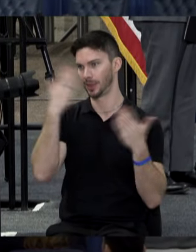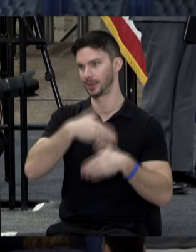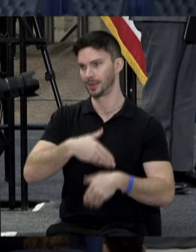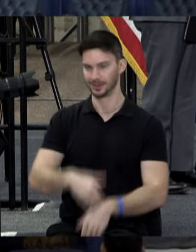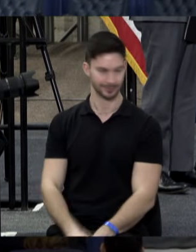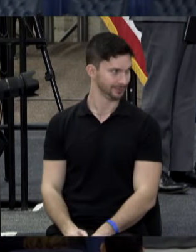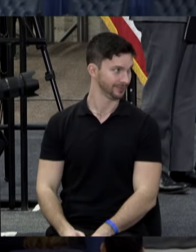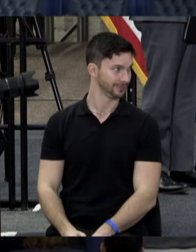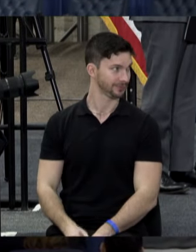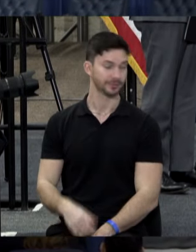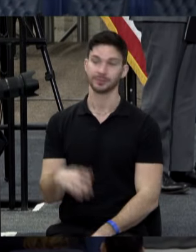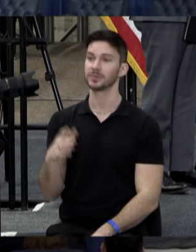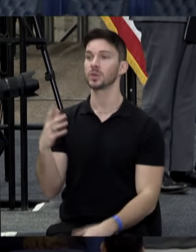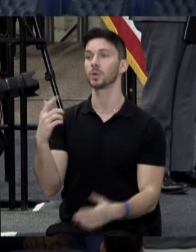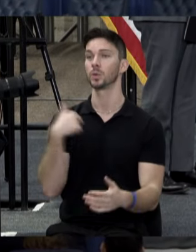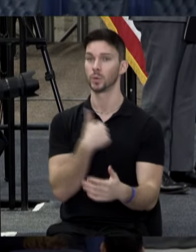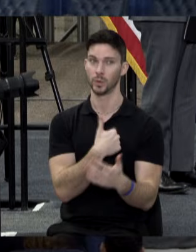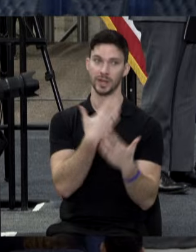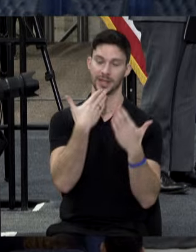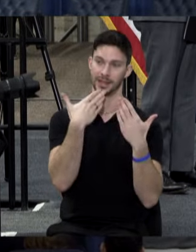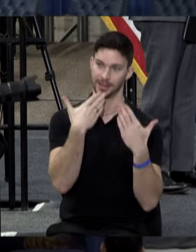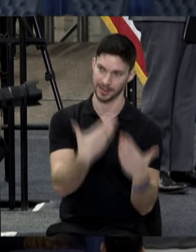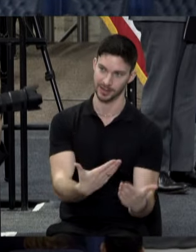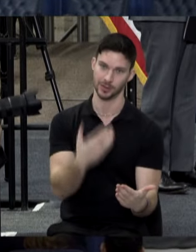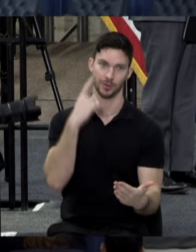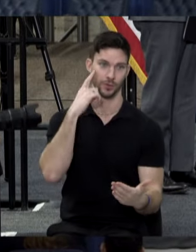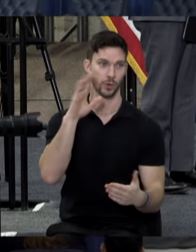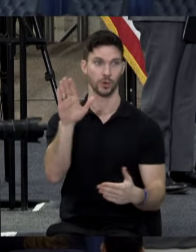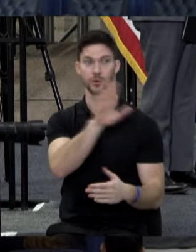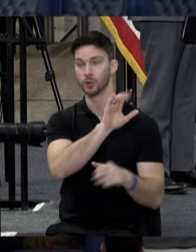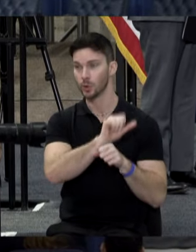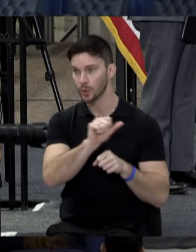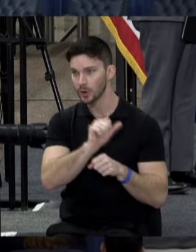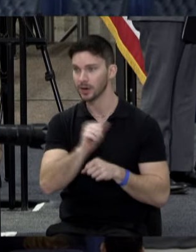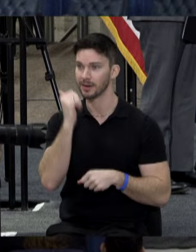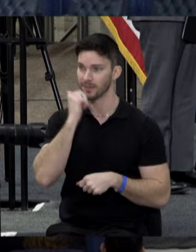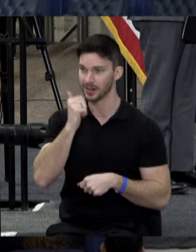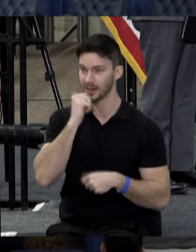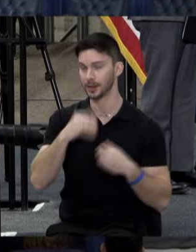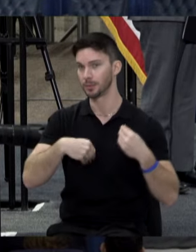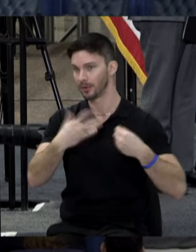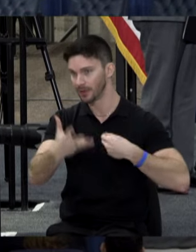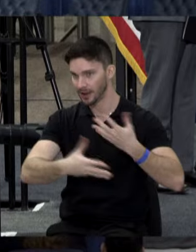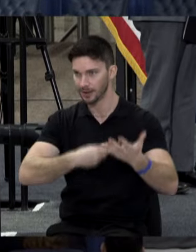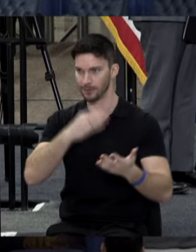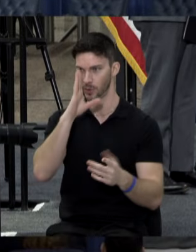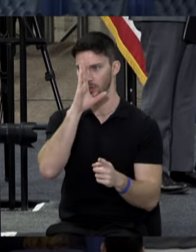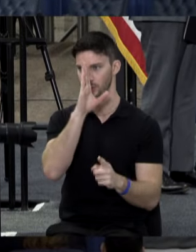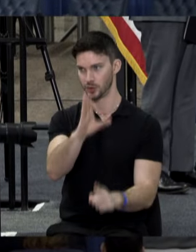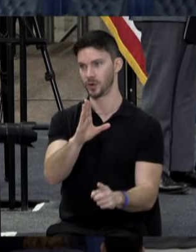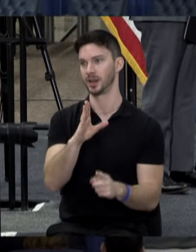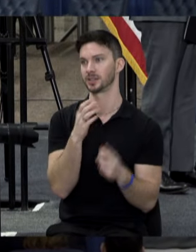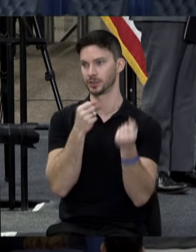you for the work that you all do and the great data they provide on direct support personnel.